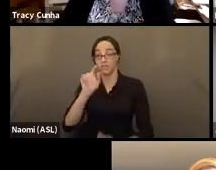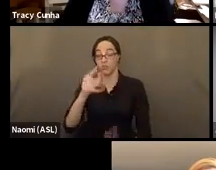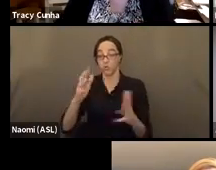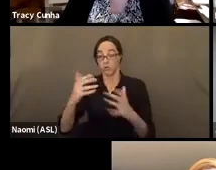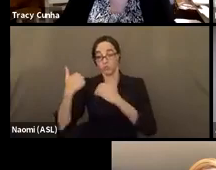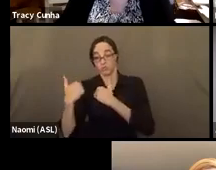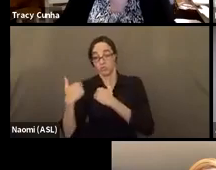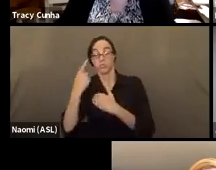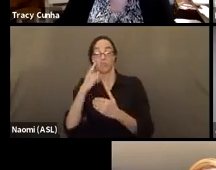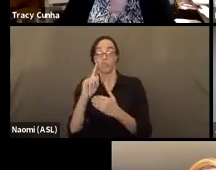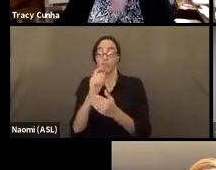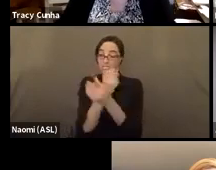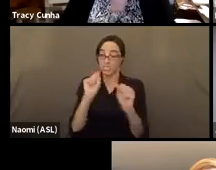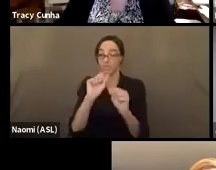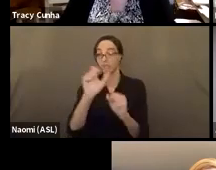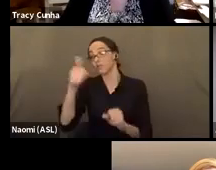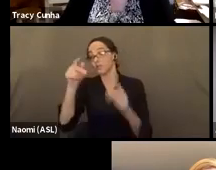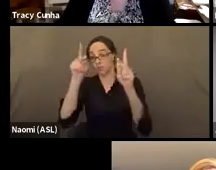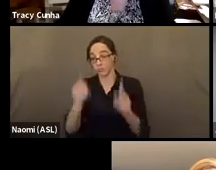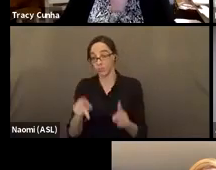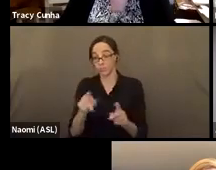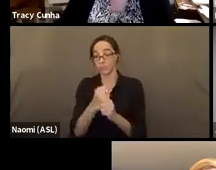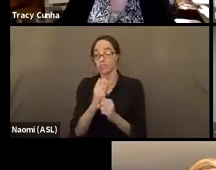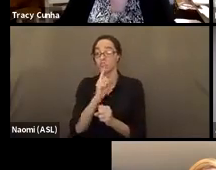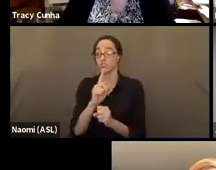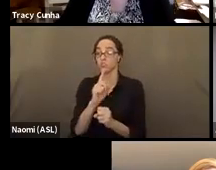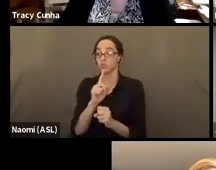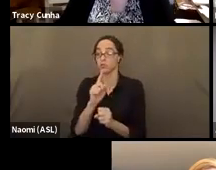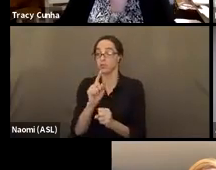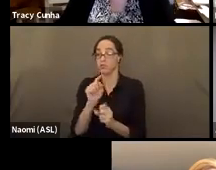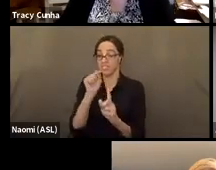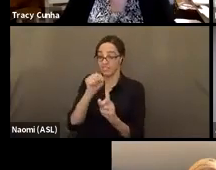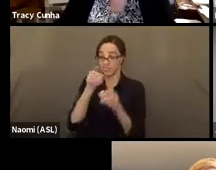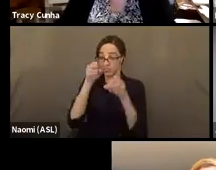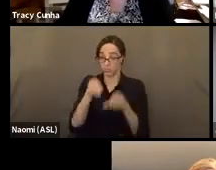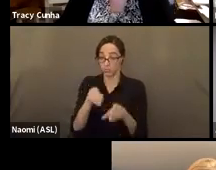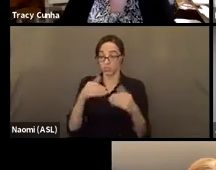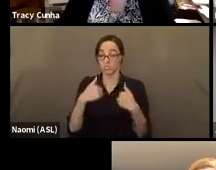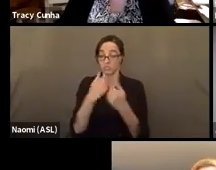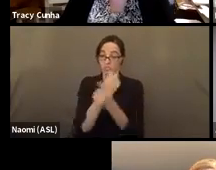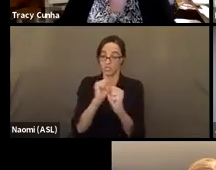sure that they have an emergency plan and that you both know exactly what it is that's in that plan